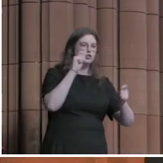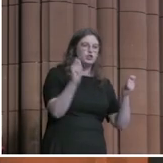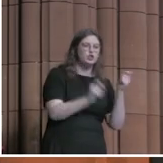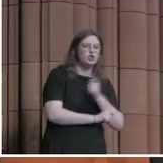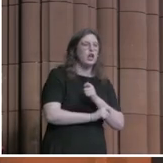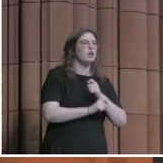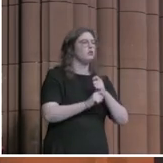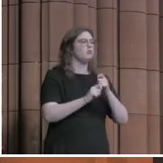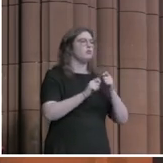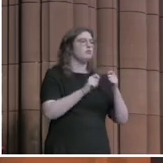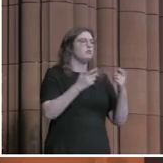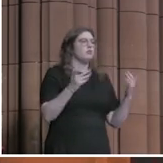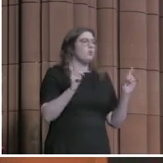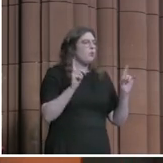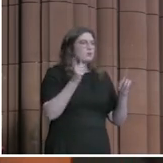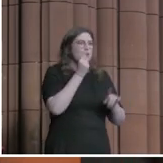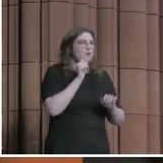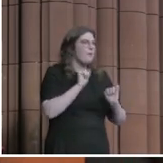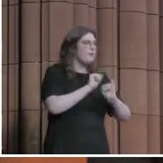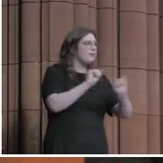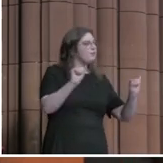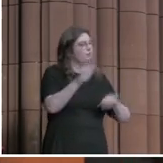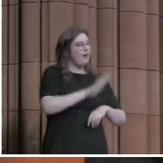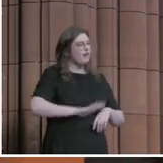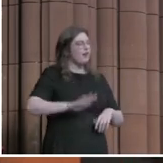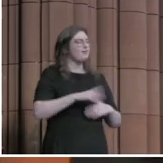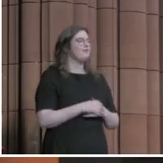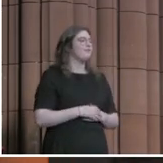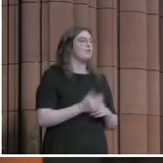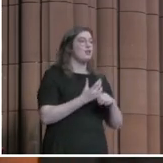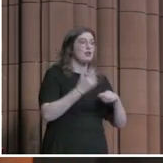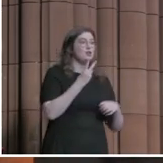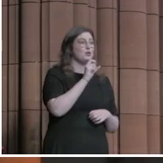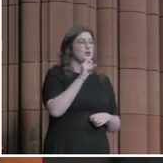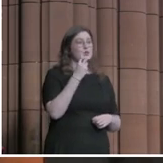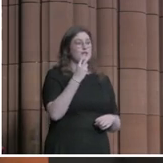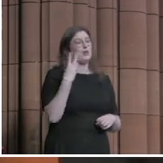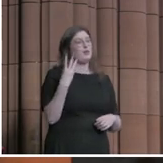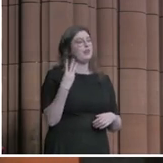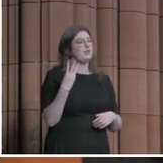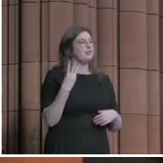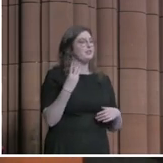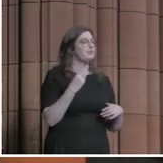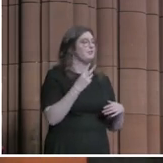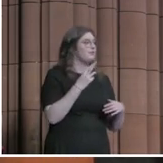of what is possible in your fields. Graduates of 2023, may the road rise to meet you